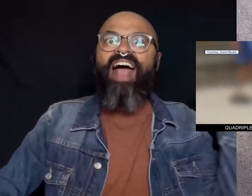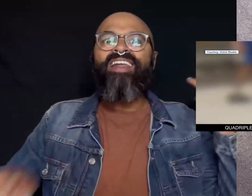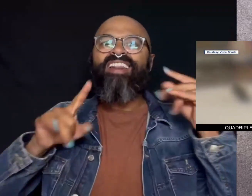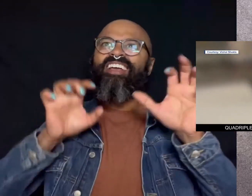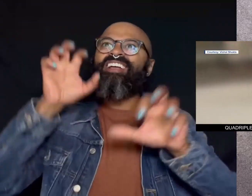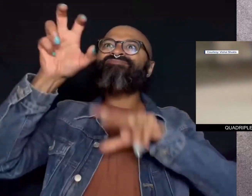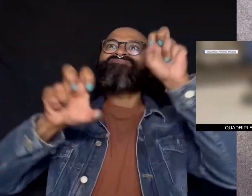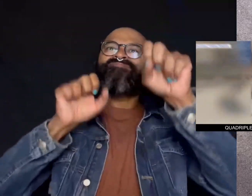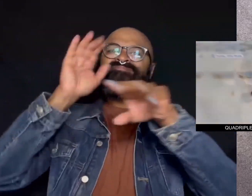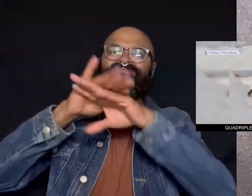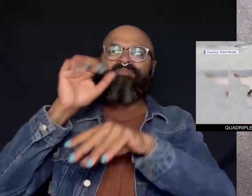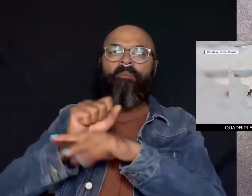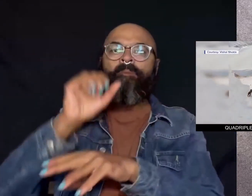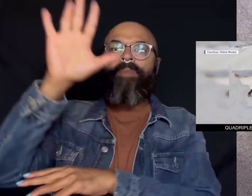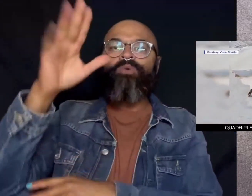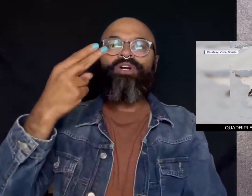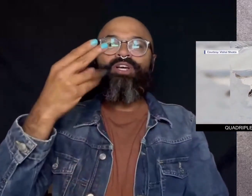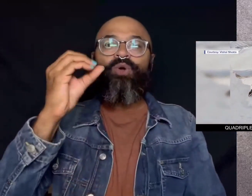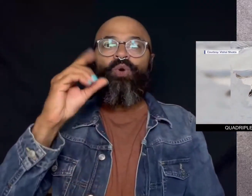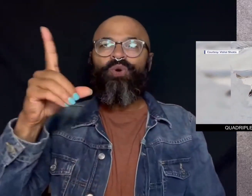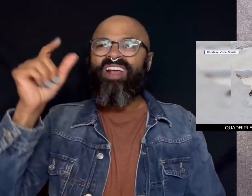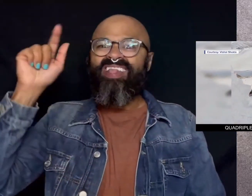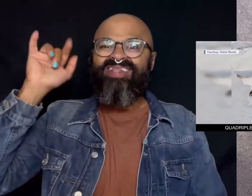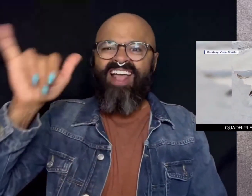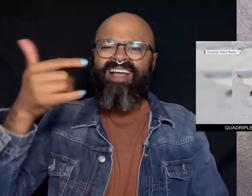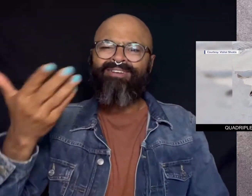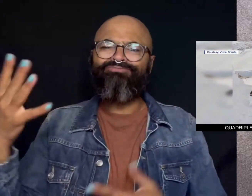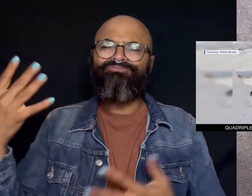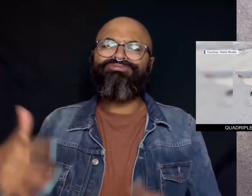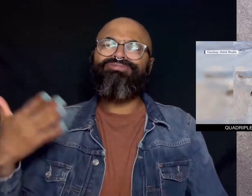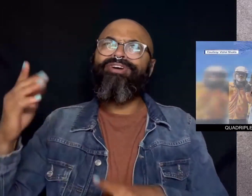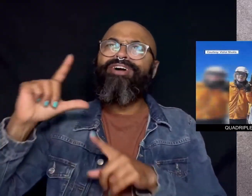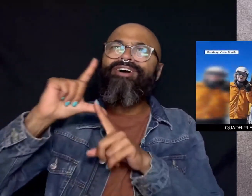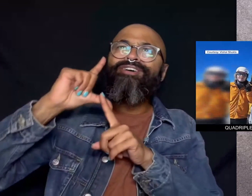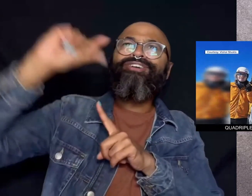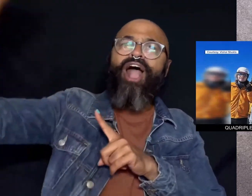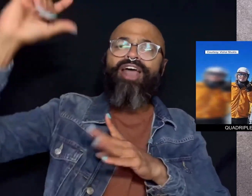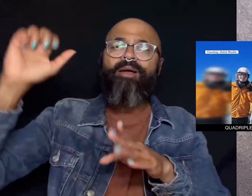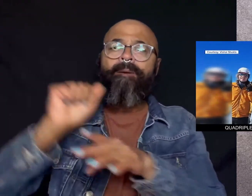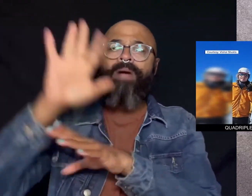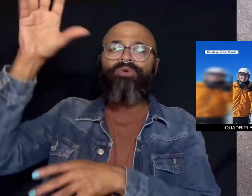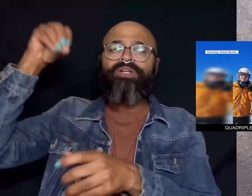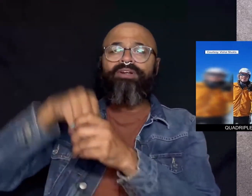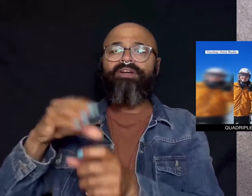to finally climbing Mount Hood Oregon's tallest mountain.